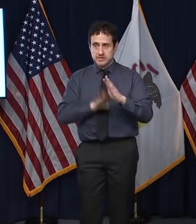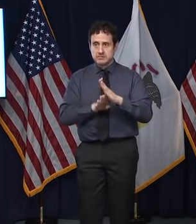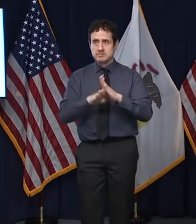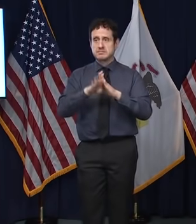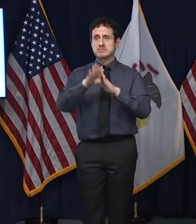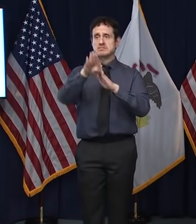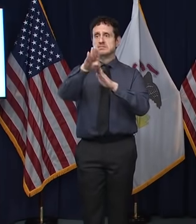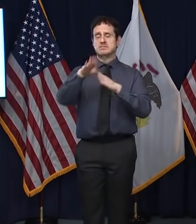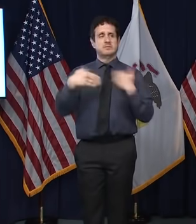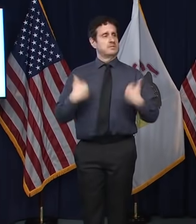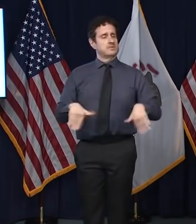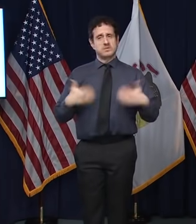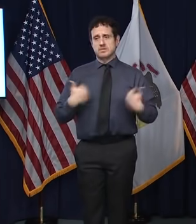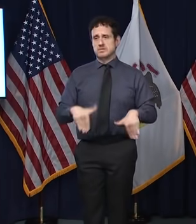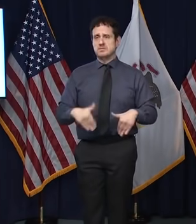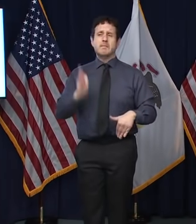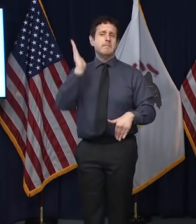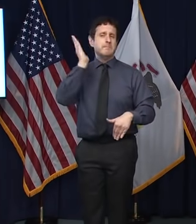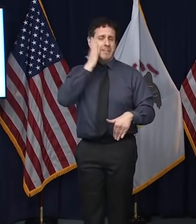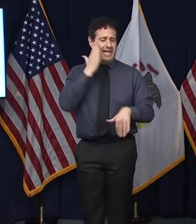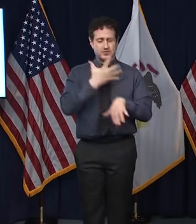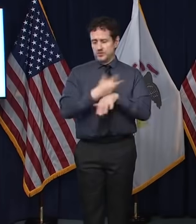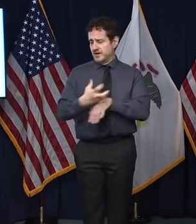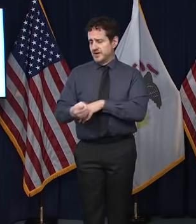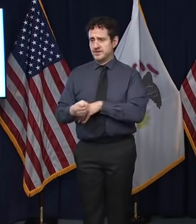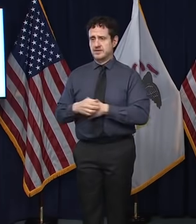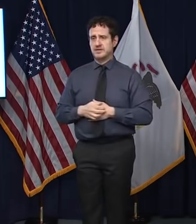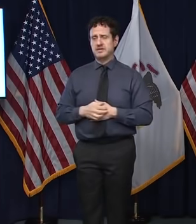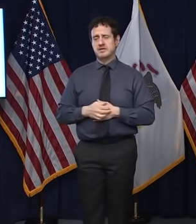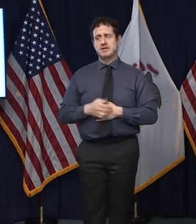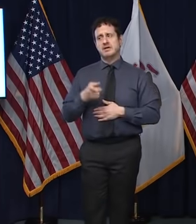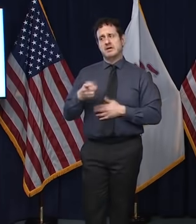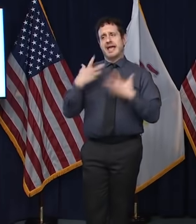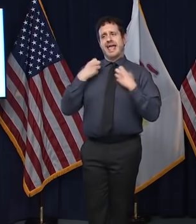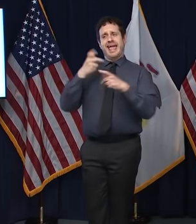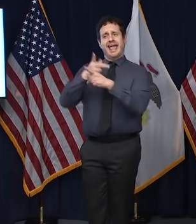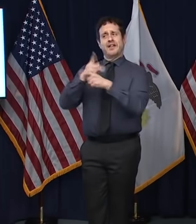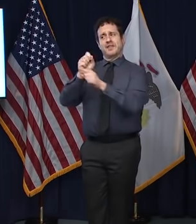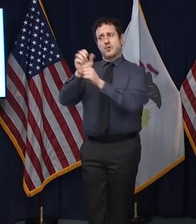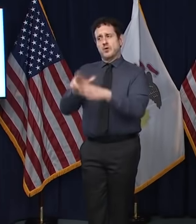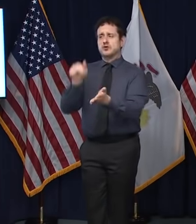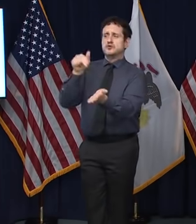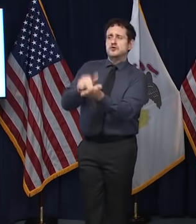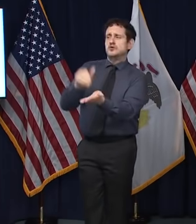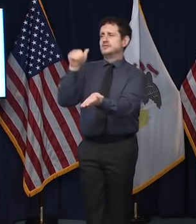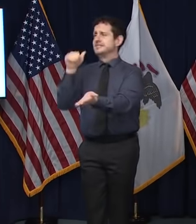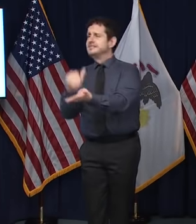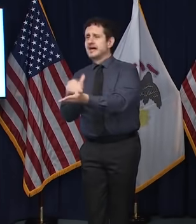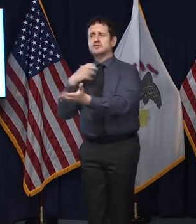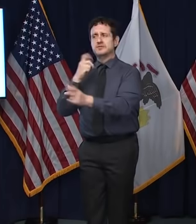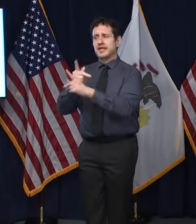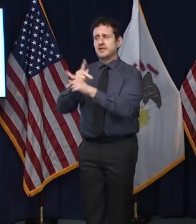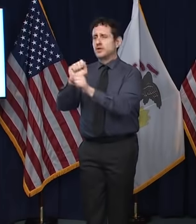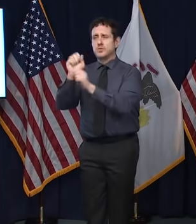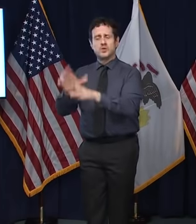hospital every day continues at